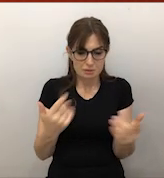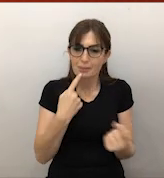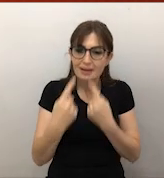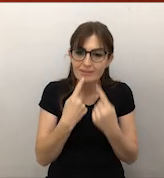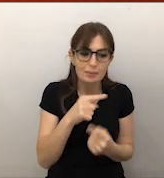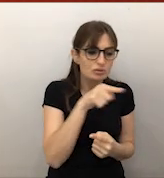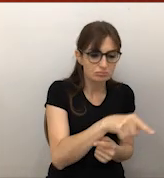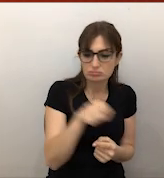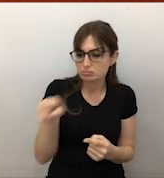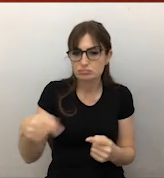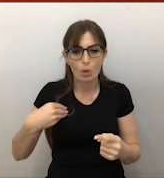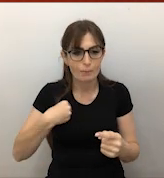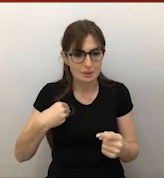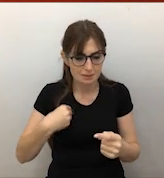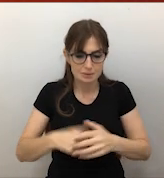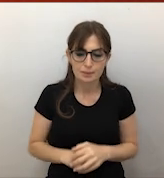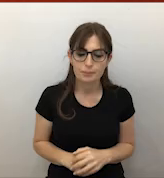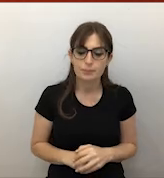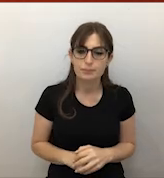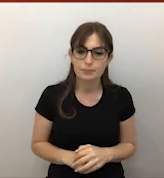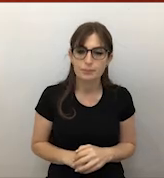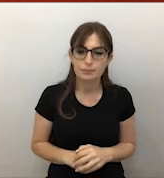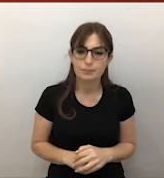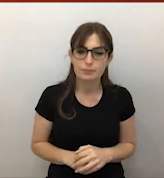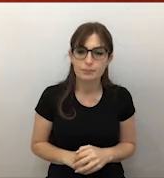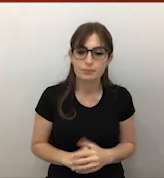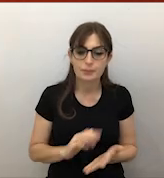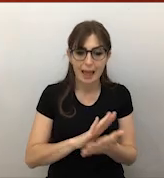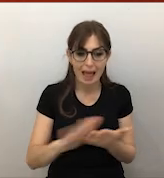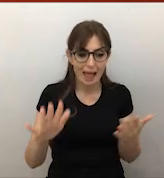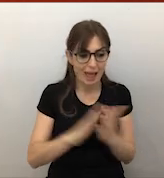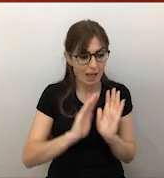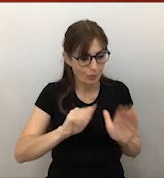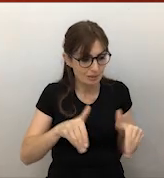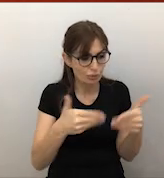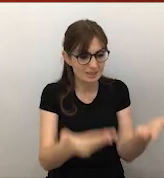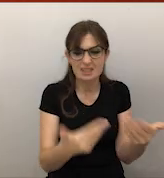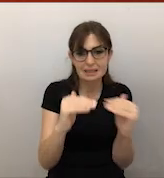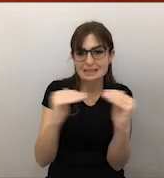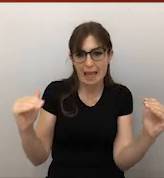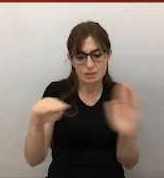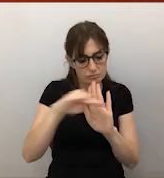between entities. Consequently, the way the information is presented is standardised